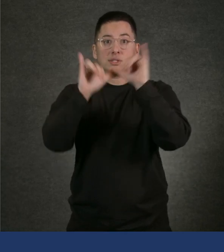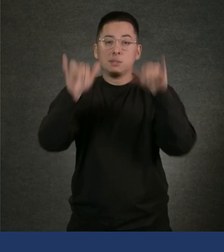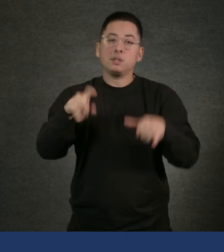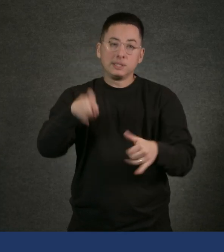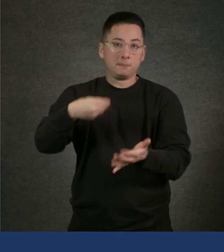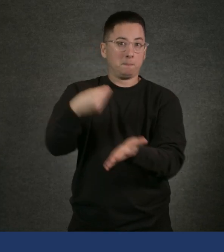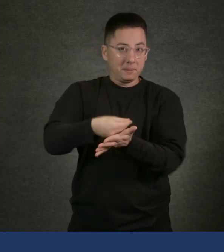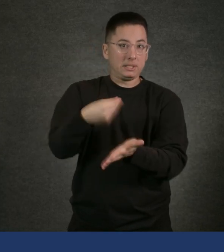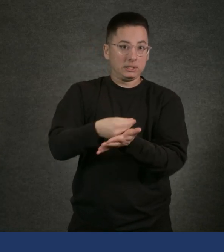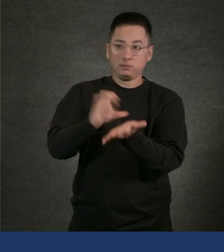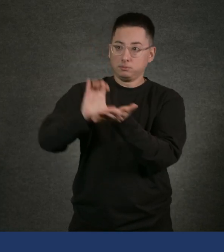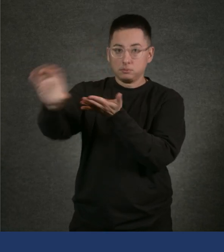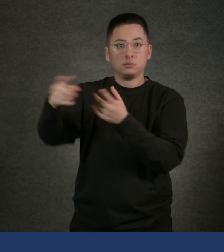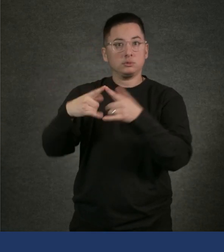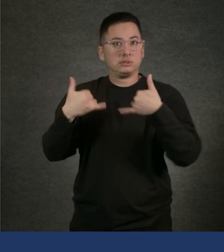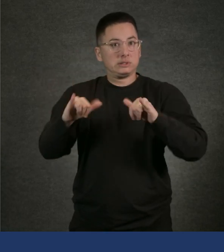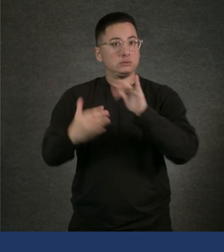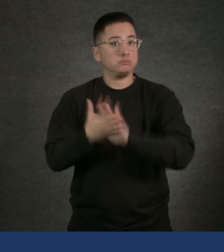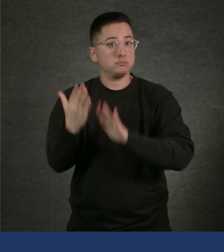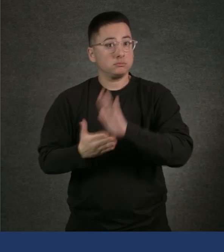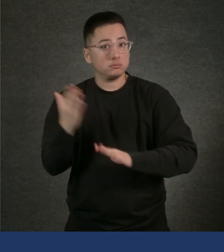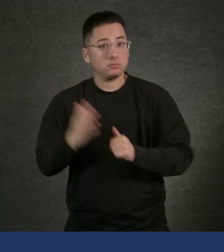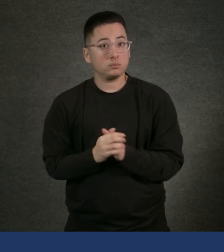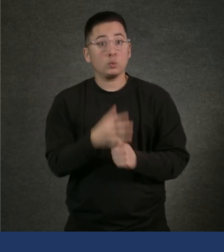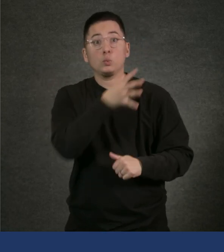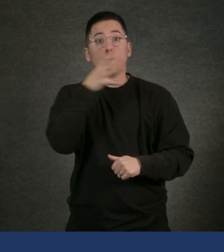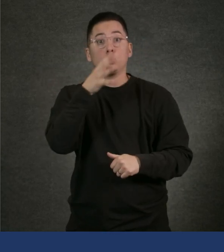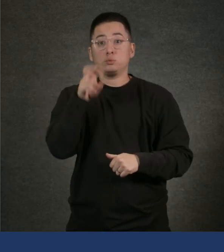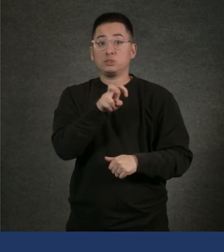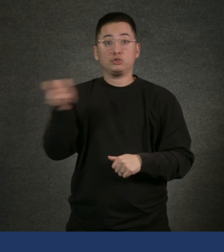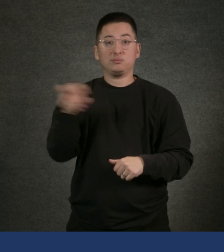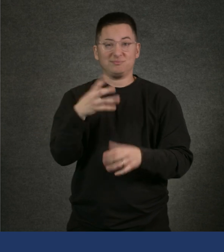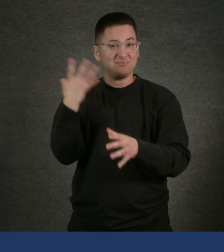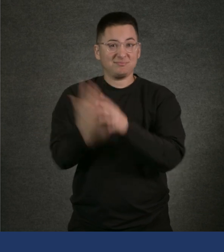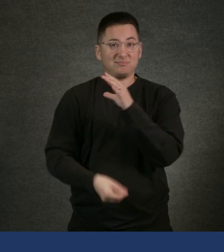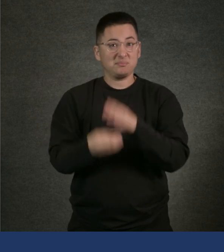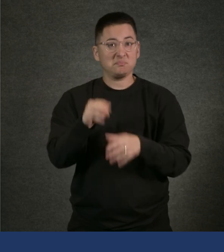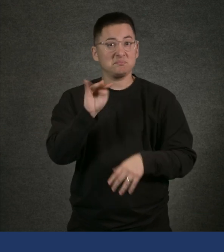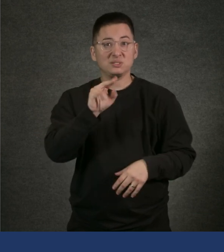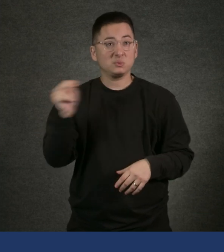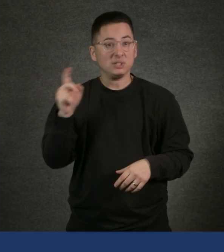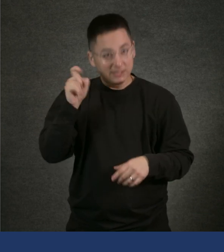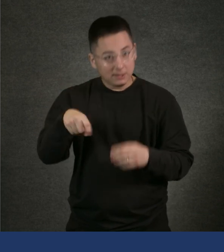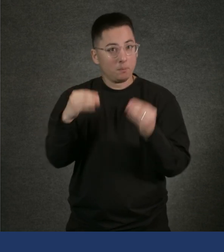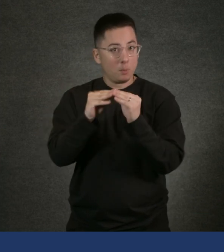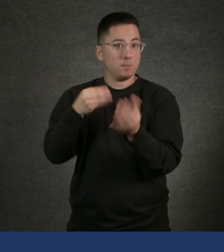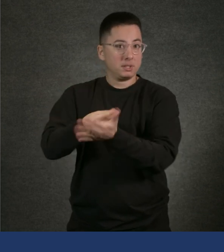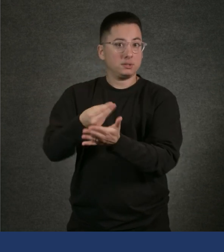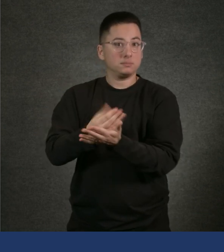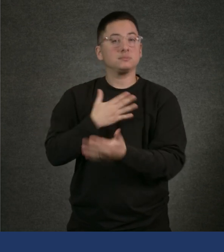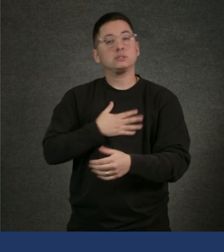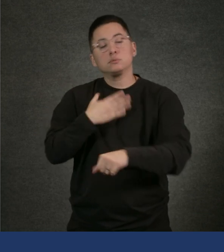It needs more funding. Please improve transit in Greater Minnesota. Help me get there.